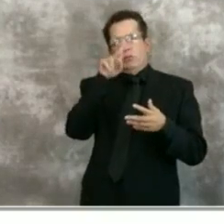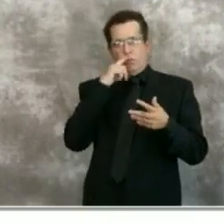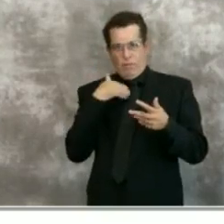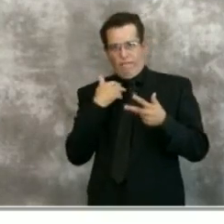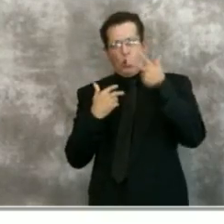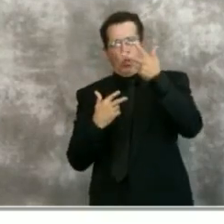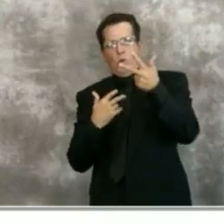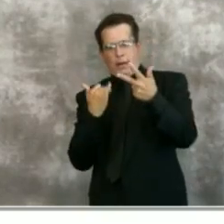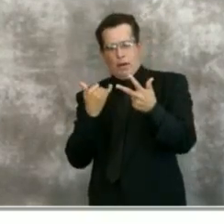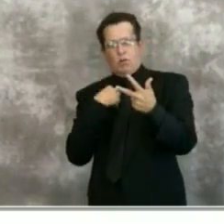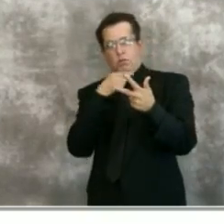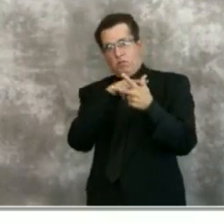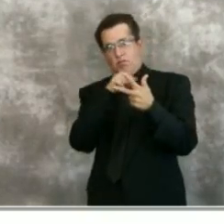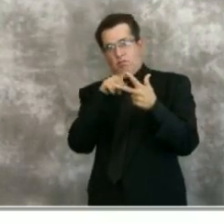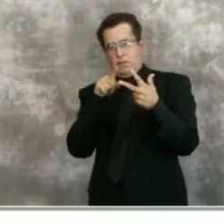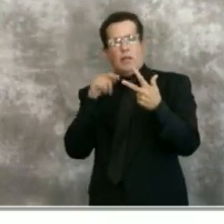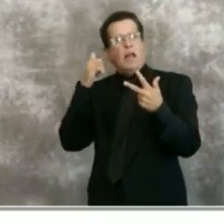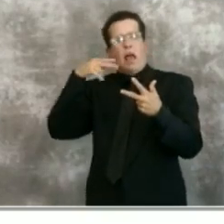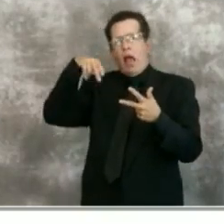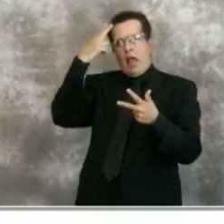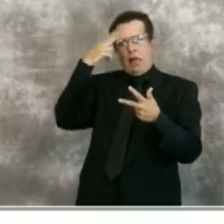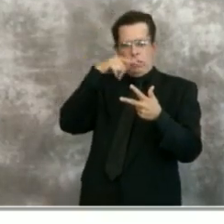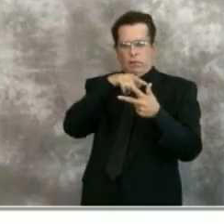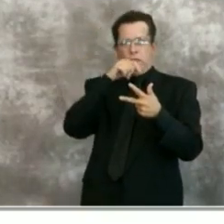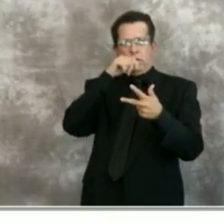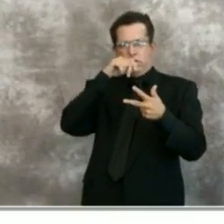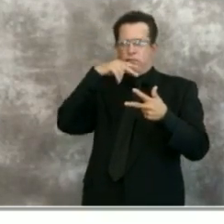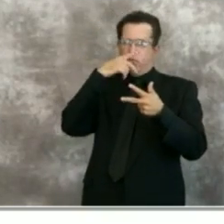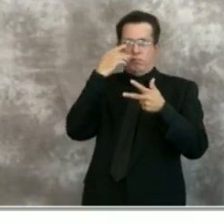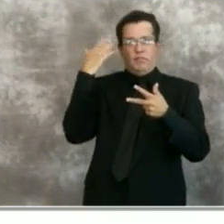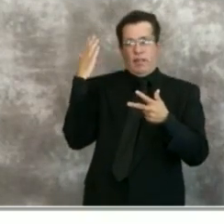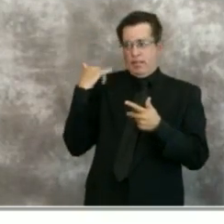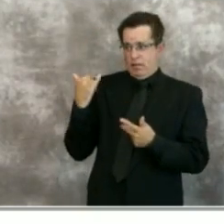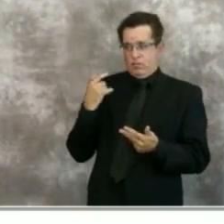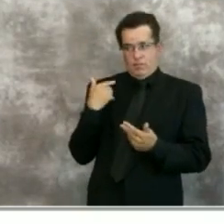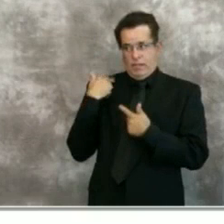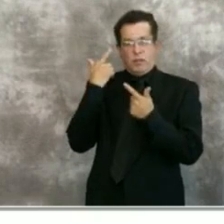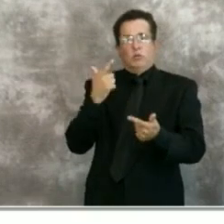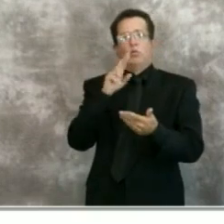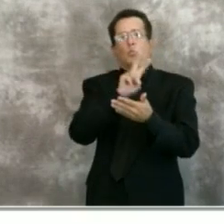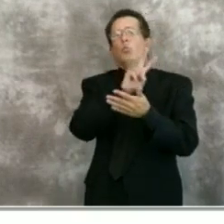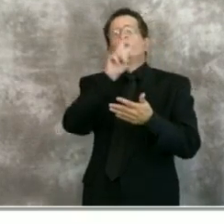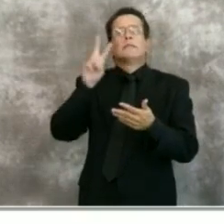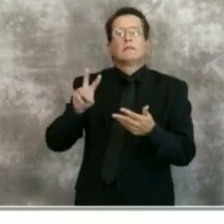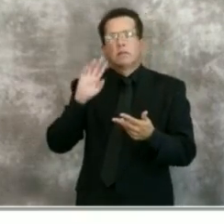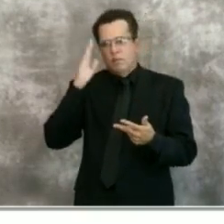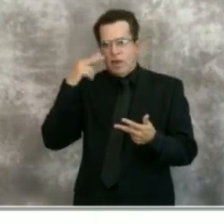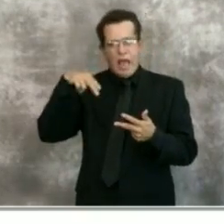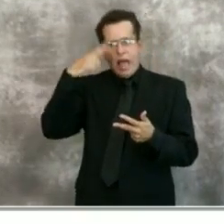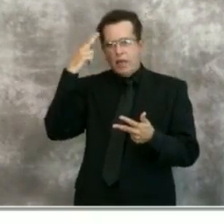MOVE TO TRIGGERS. THE NEXT SLIDE THE TRIGGERS A SUPERVISOR FLETCHER REFERRED TO EARLIER. THERE ARE 3